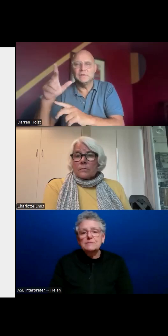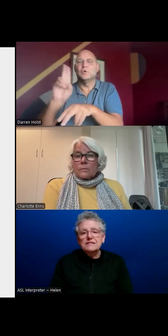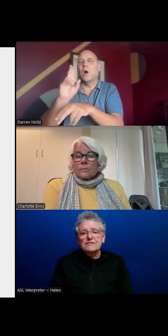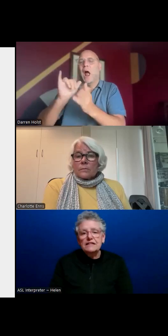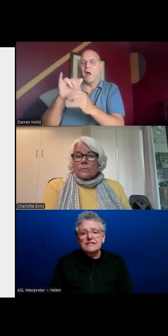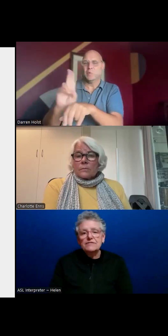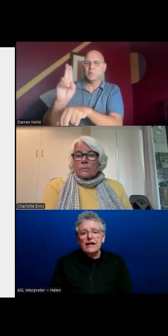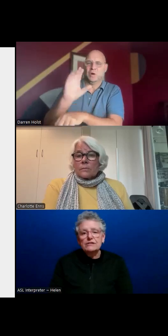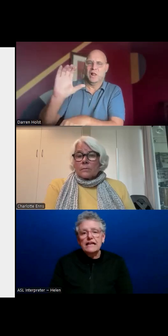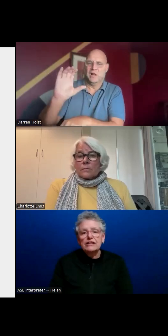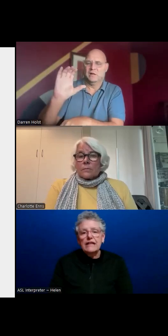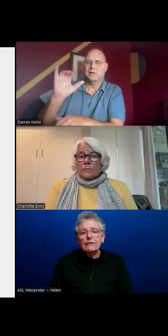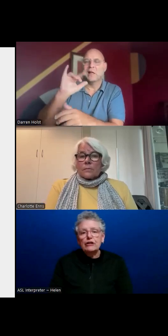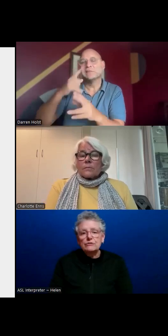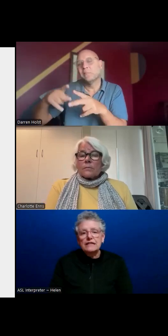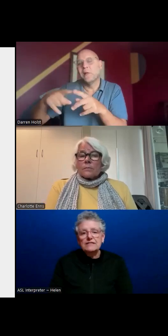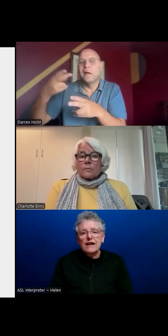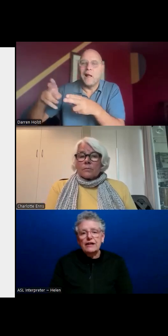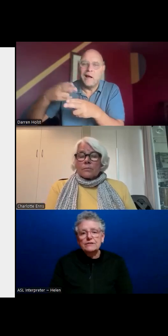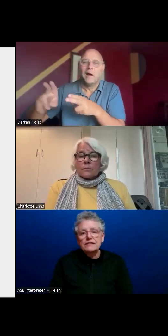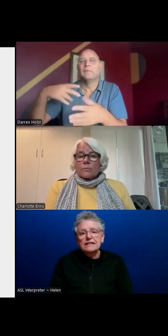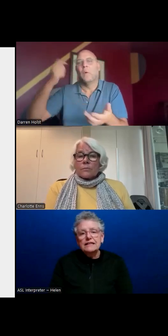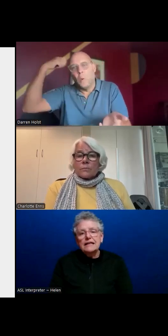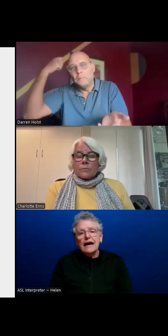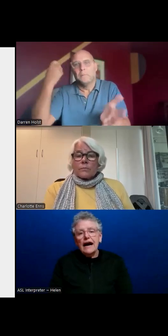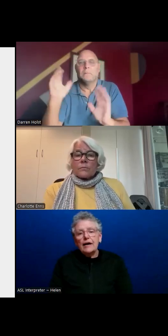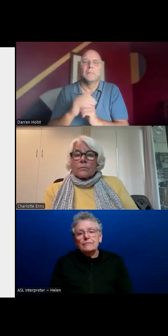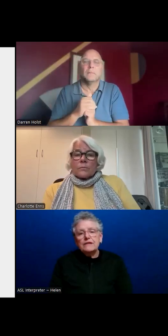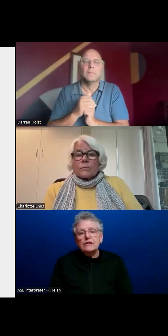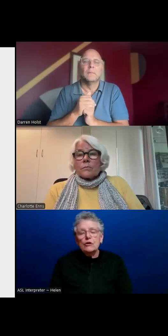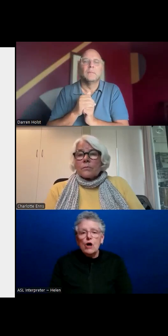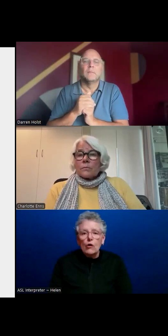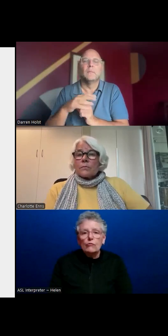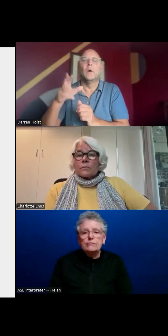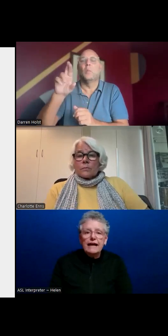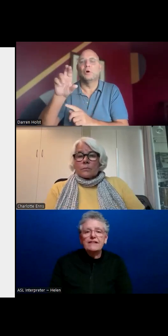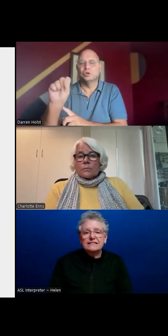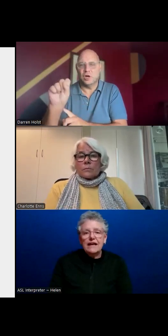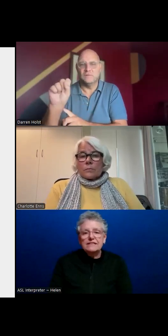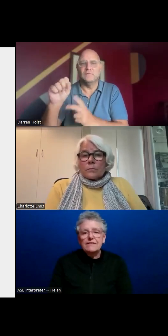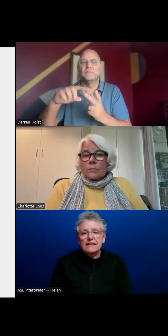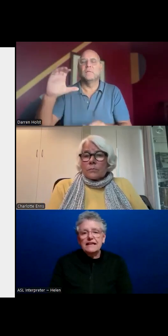And specific classifiers and how to use classifiers, you know, comb, knife,